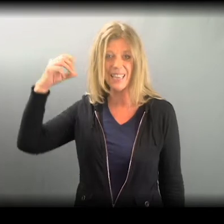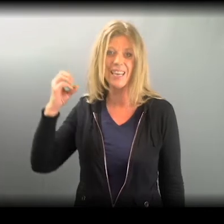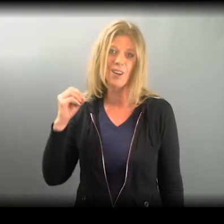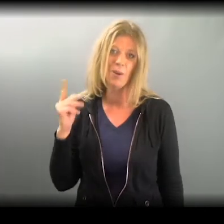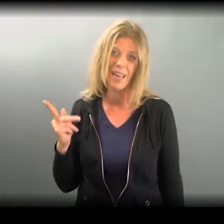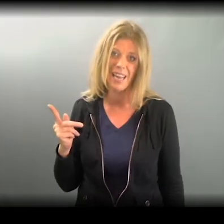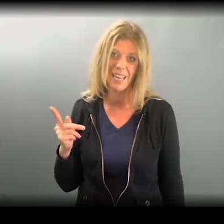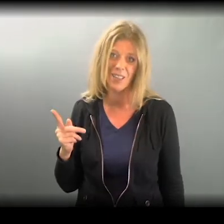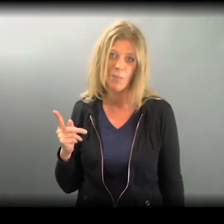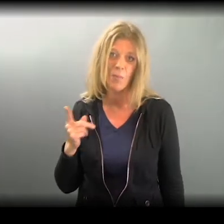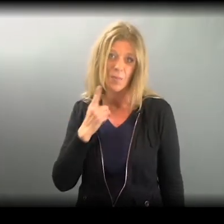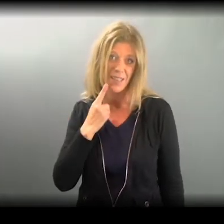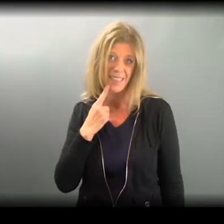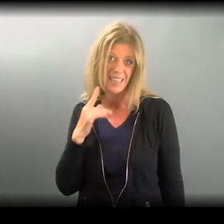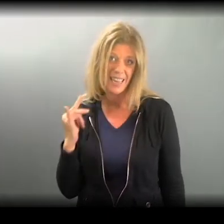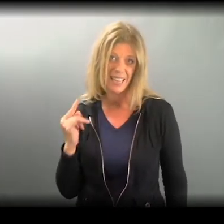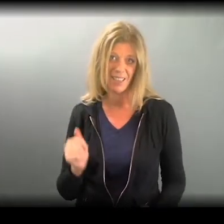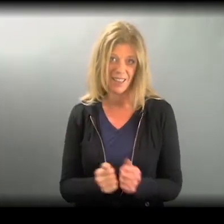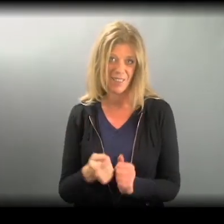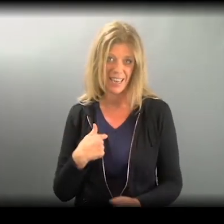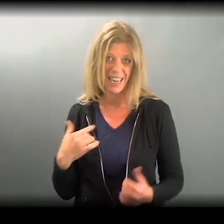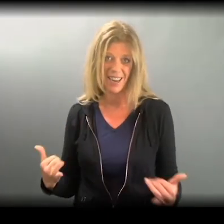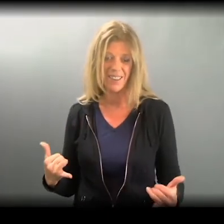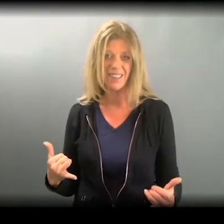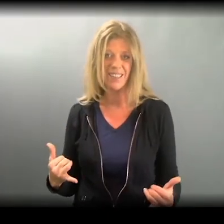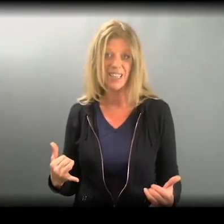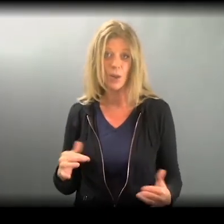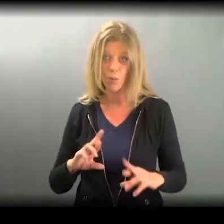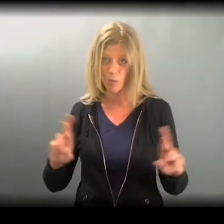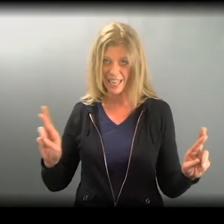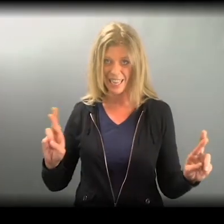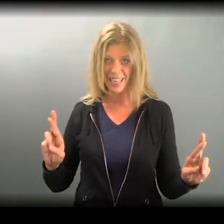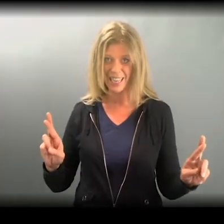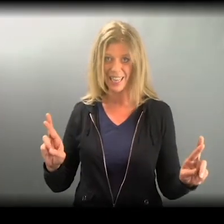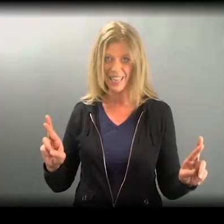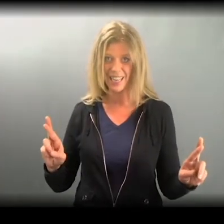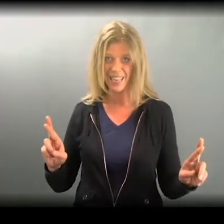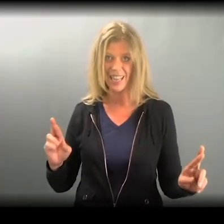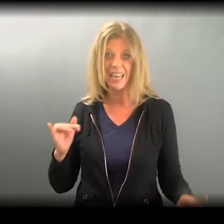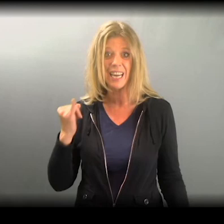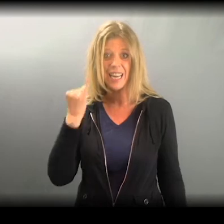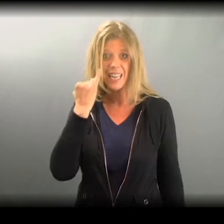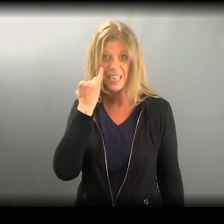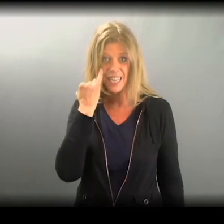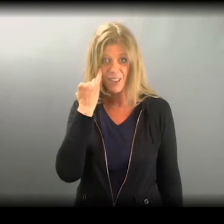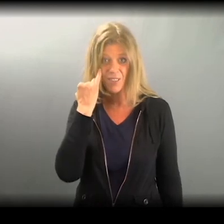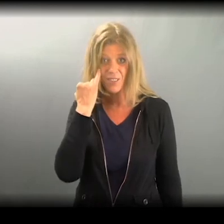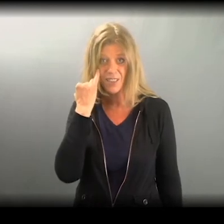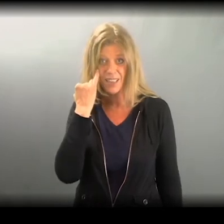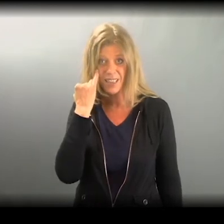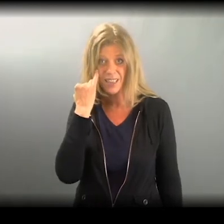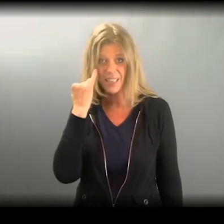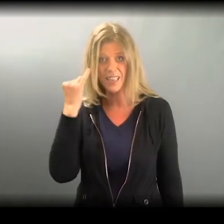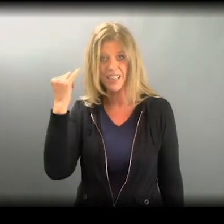OK. Say it with me, now. Ready?